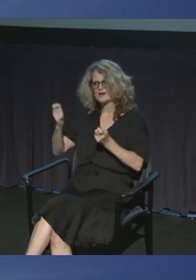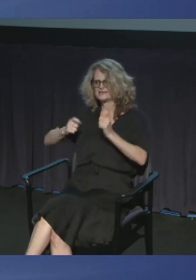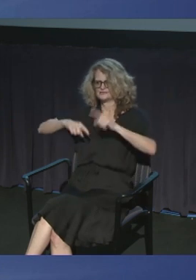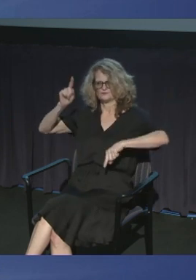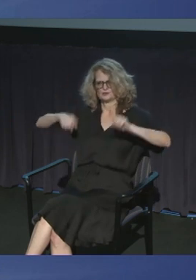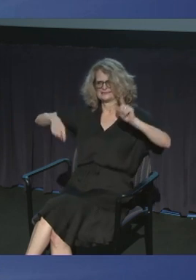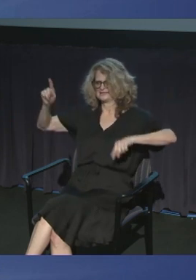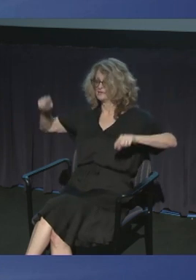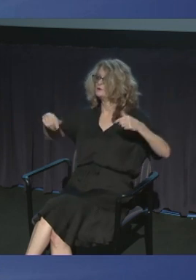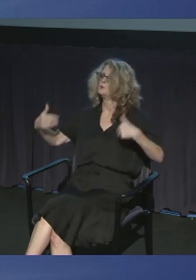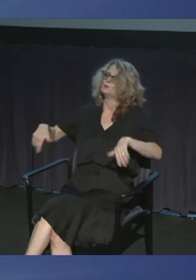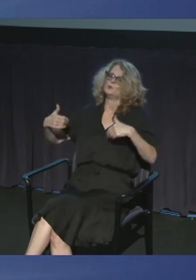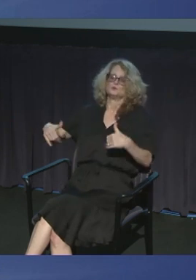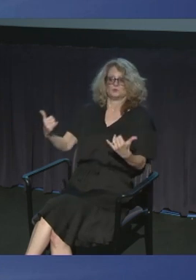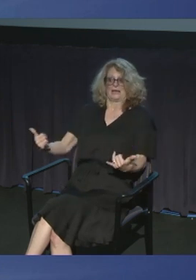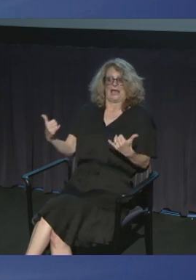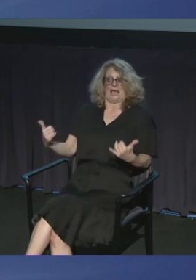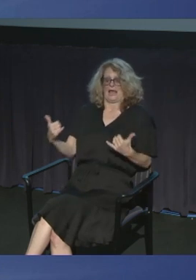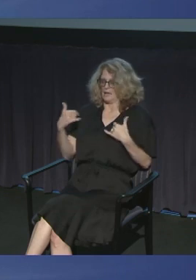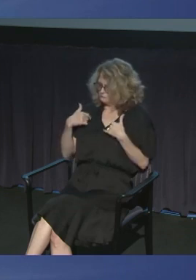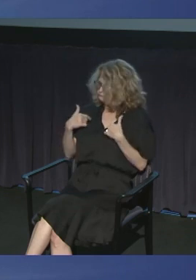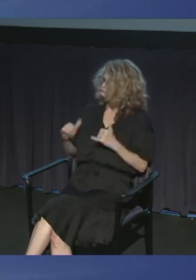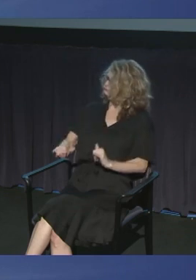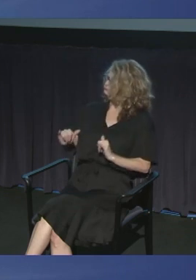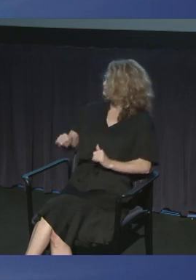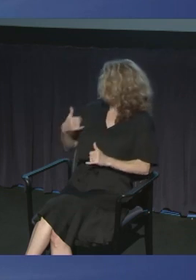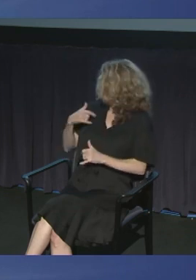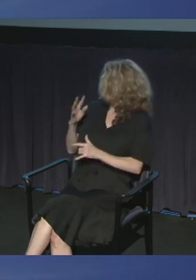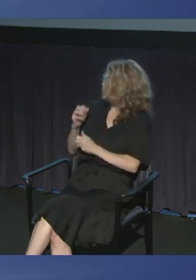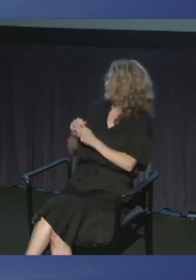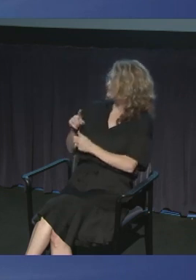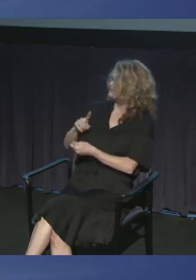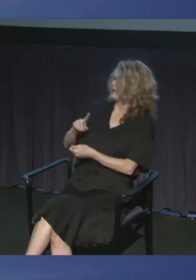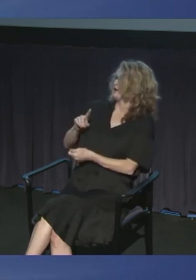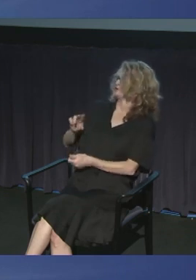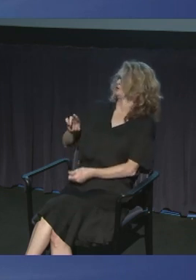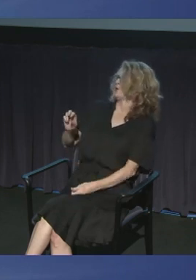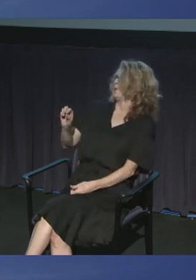AND I HAVE LEARNED A LOT TODAY, TALKING TO DR. OWENS, ABOUT THE MISSION THAT HE AND HIS